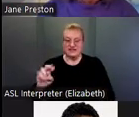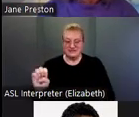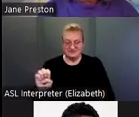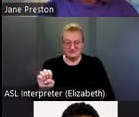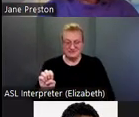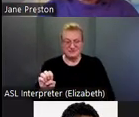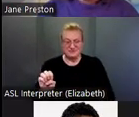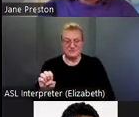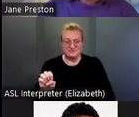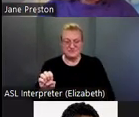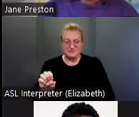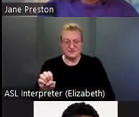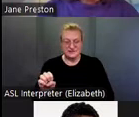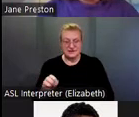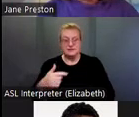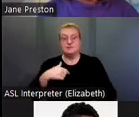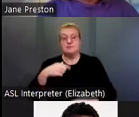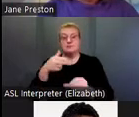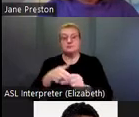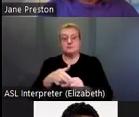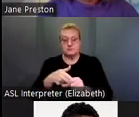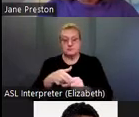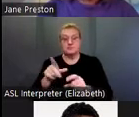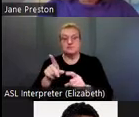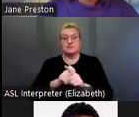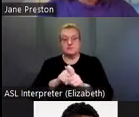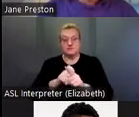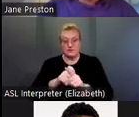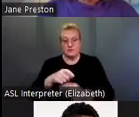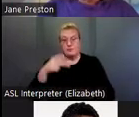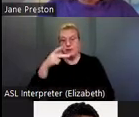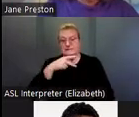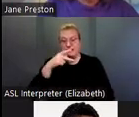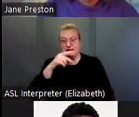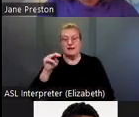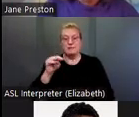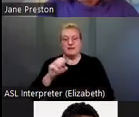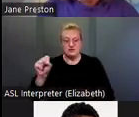and I am joining also from Pawtucket and Massachusett lands,